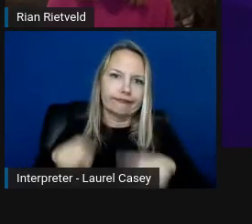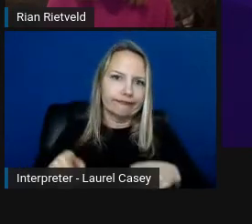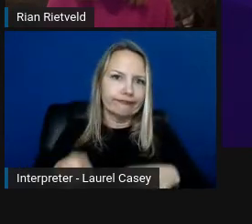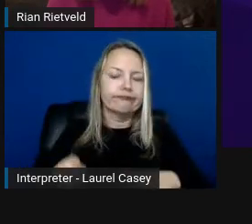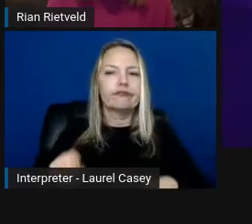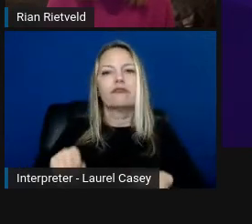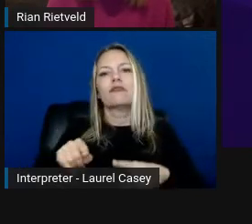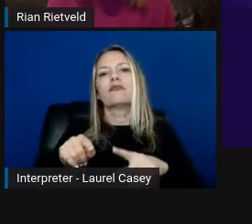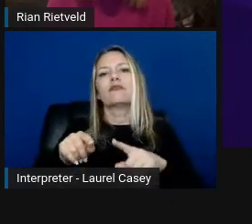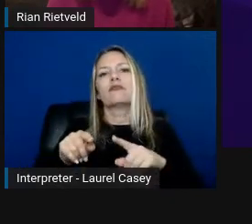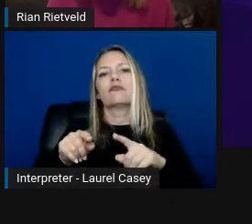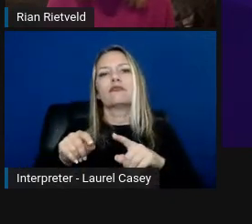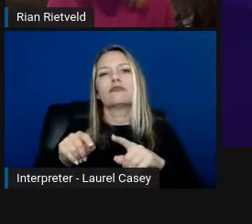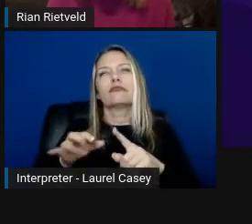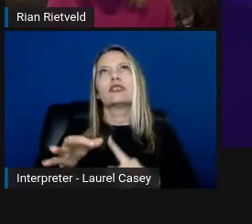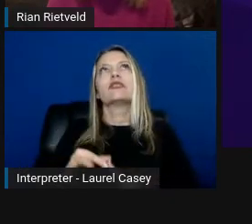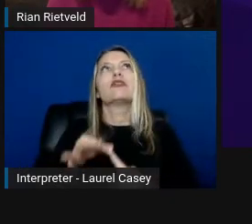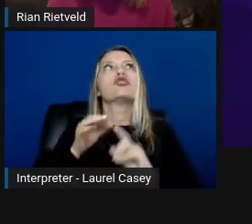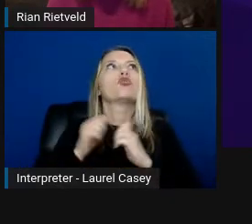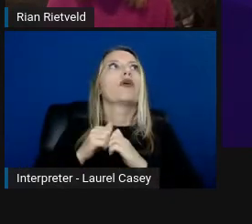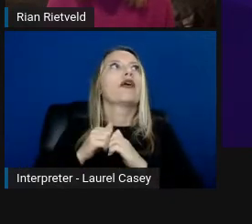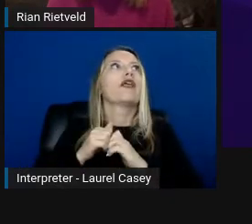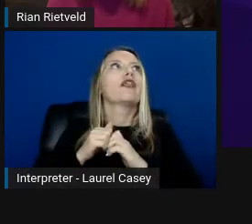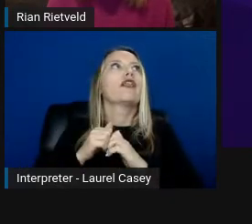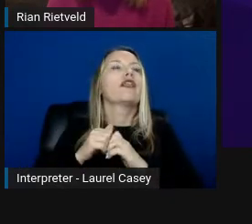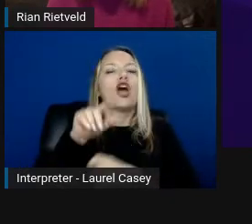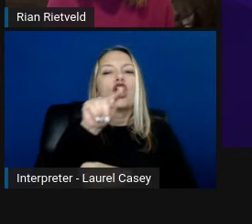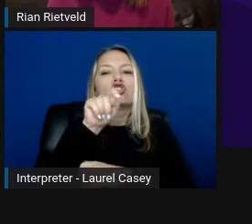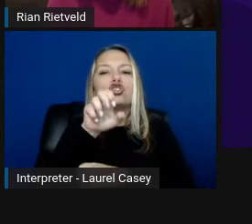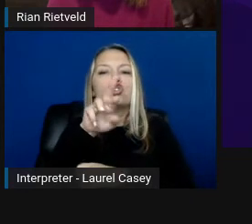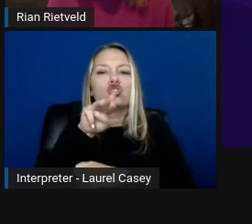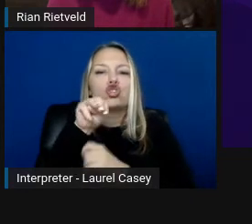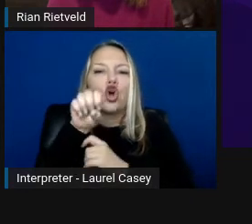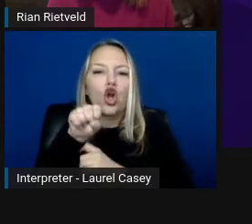Especially with like terms and conditions or SMS consent.